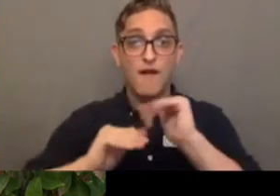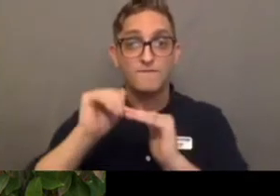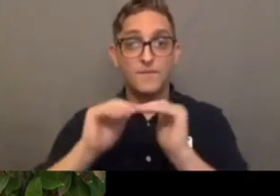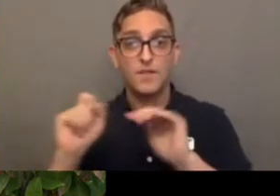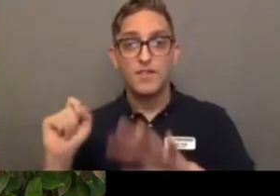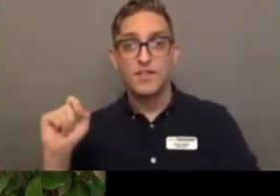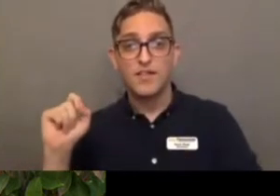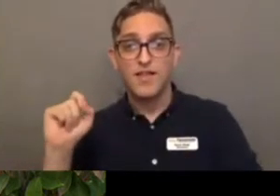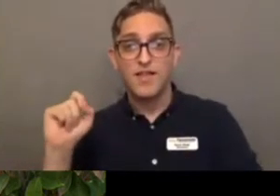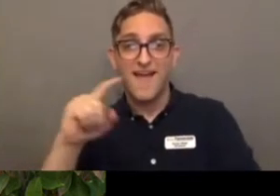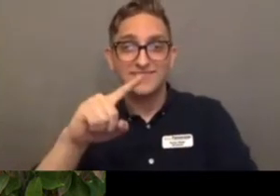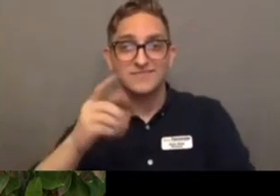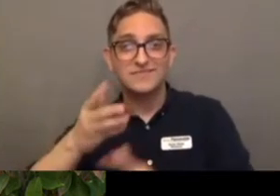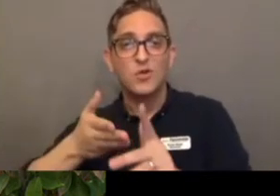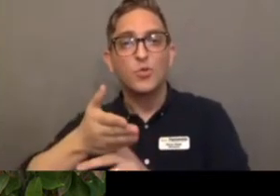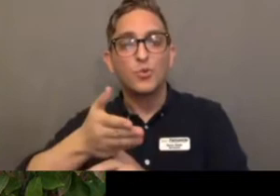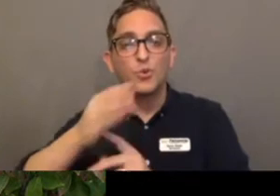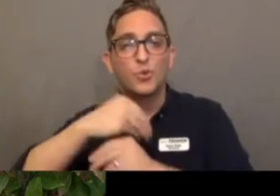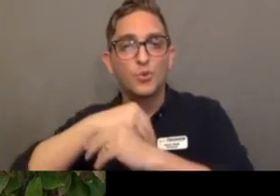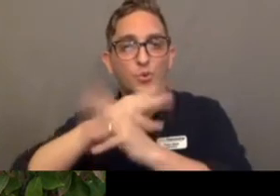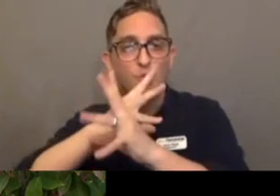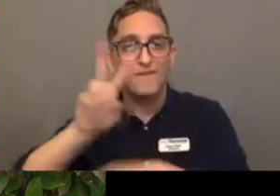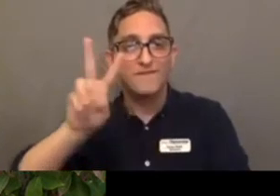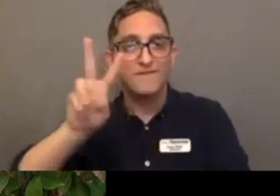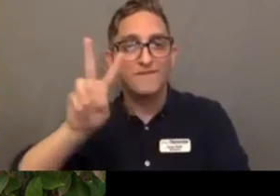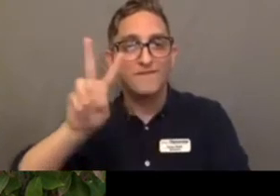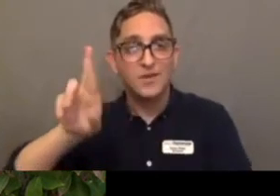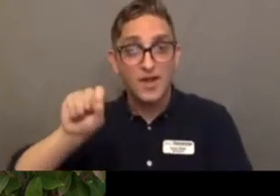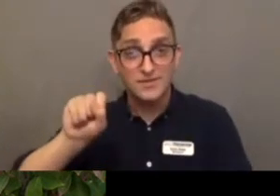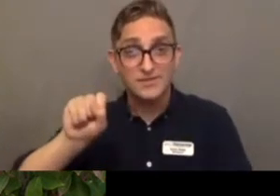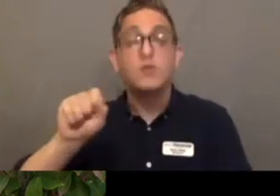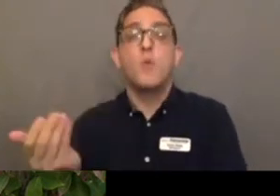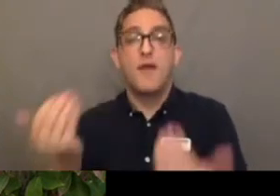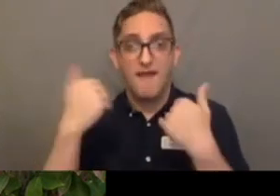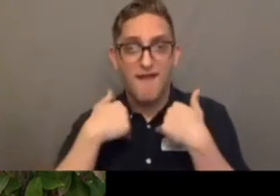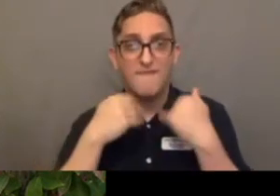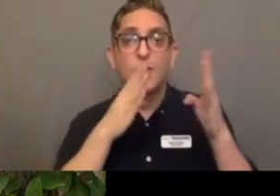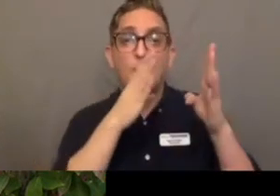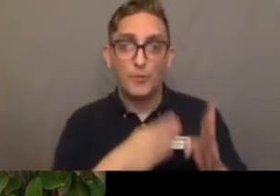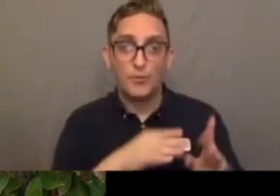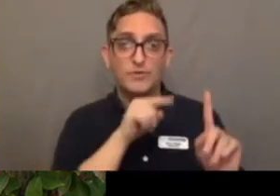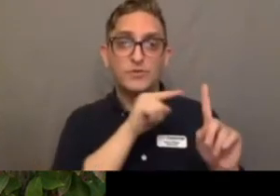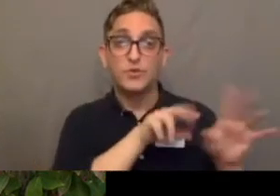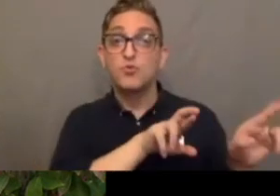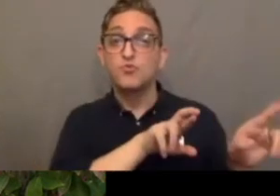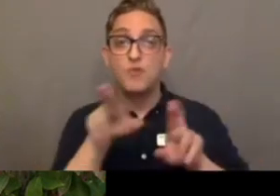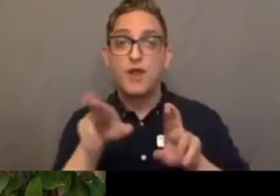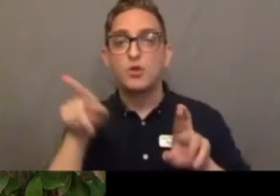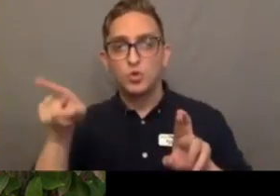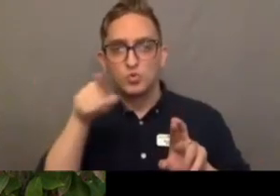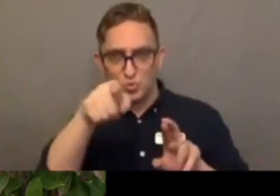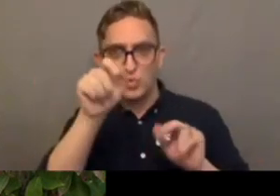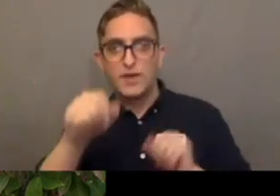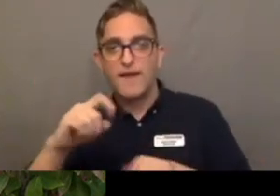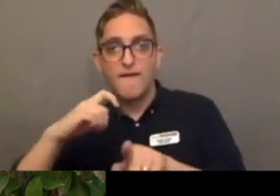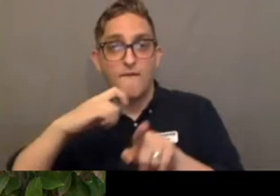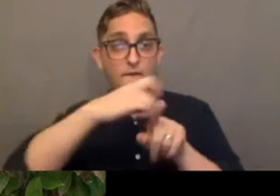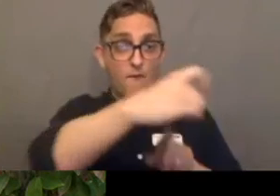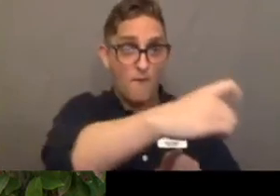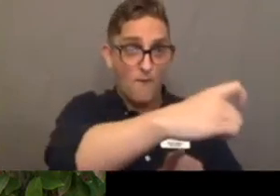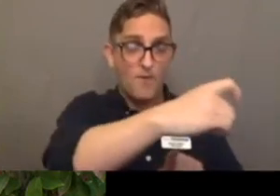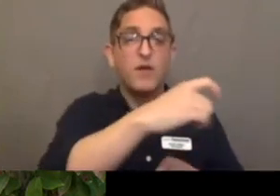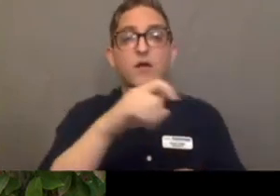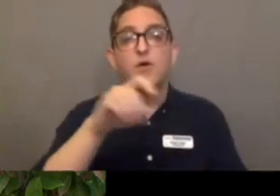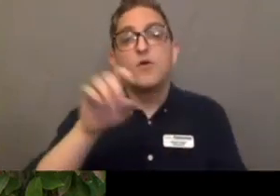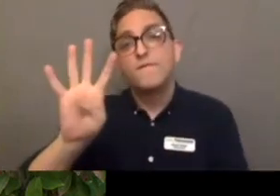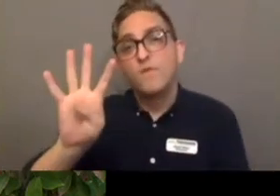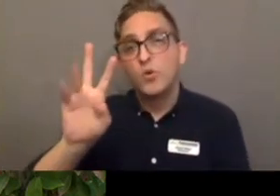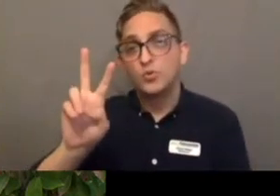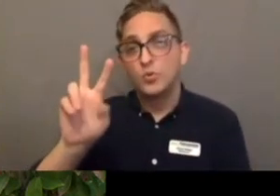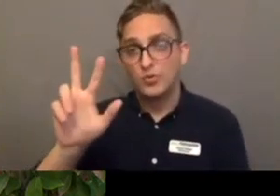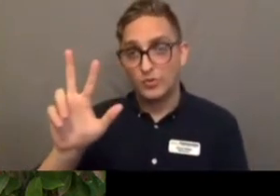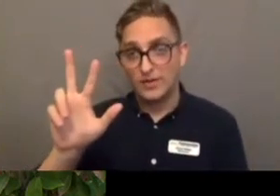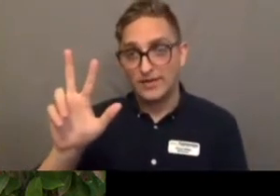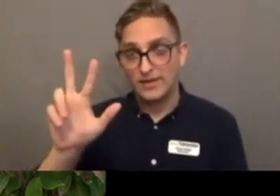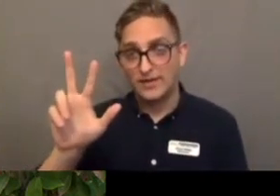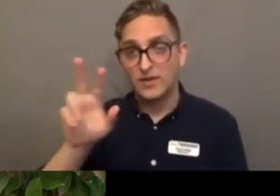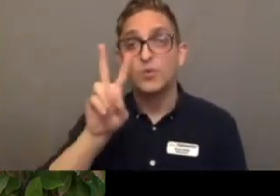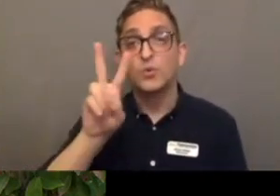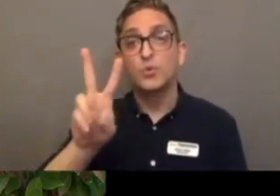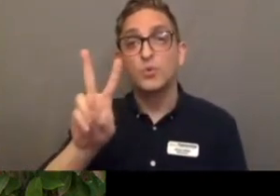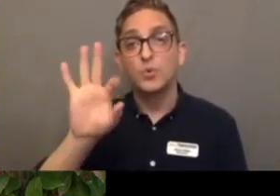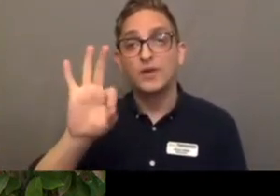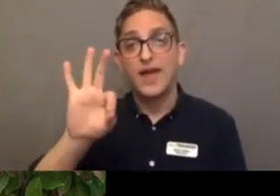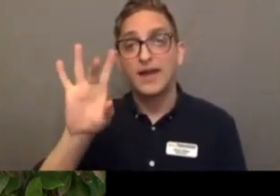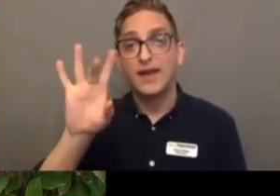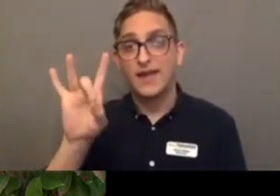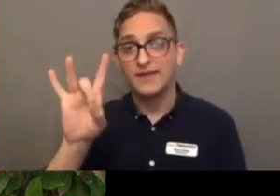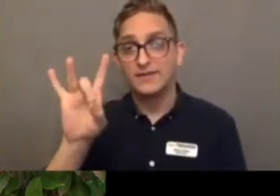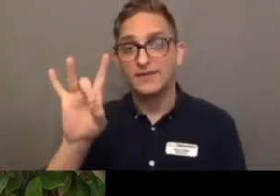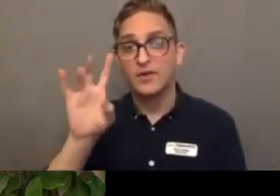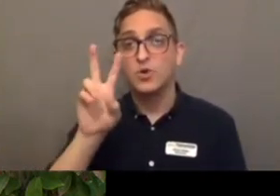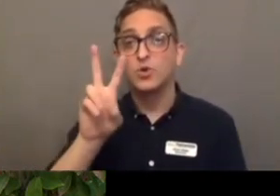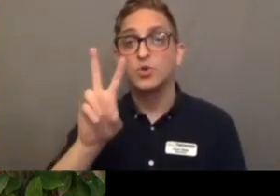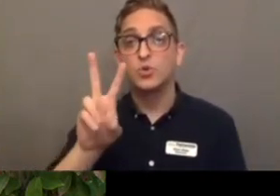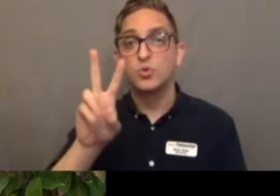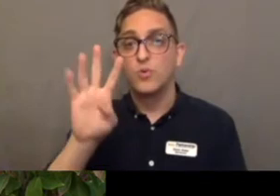via video relay service, direct those calls to 423‑298‑2489. Hopefully if you have